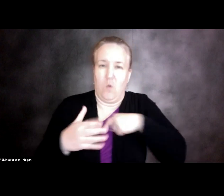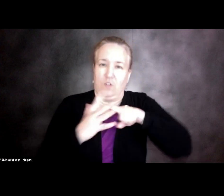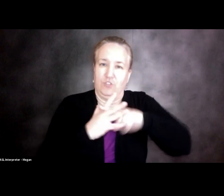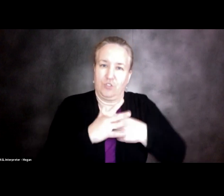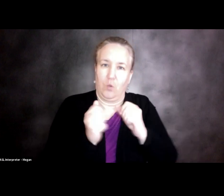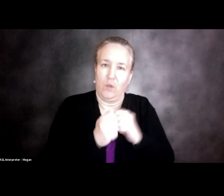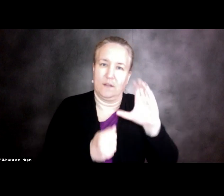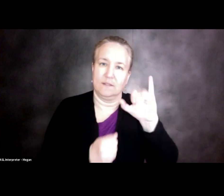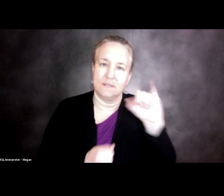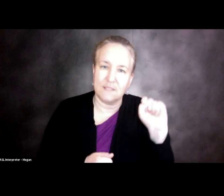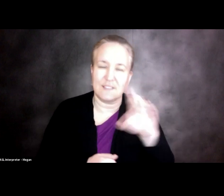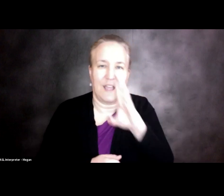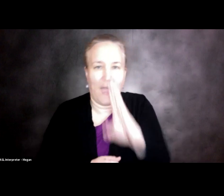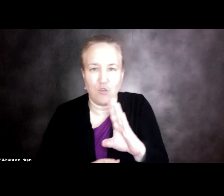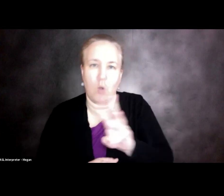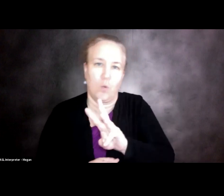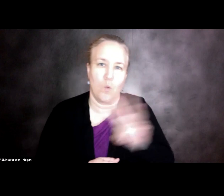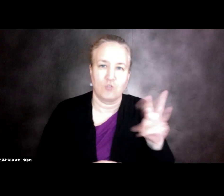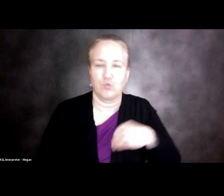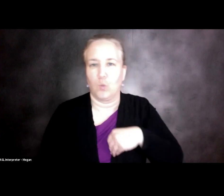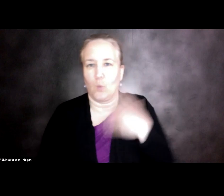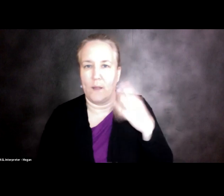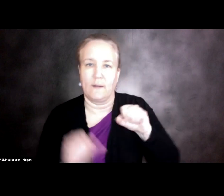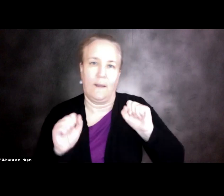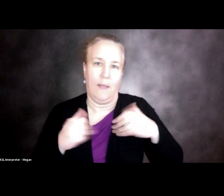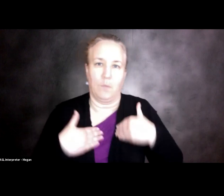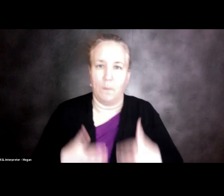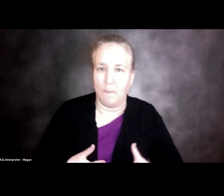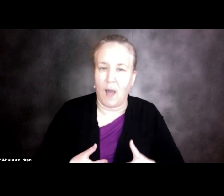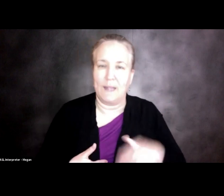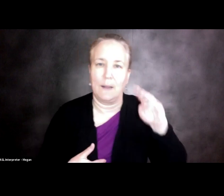Western, white, able-bodied male adult